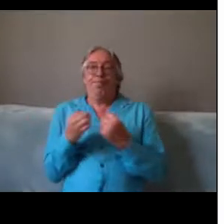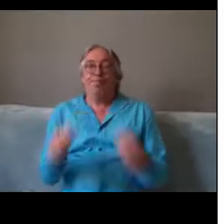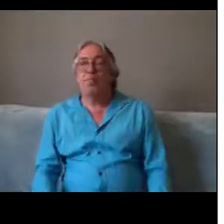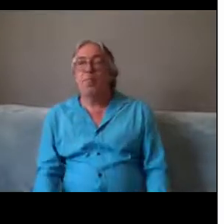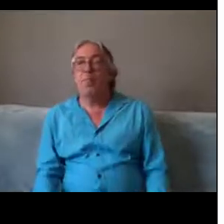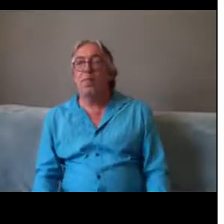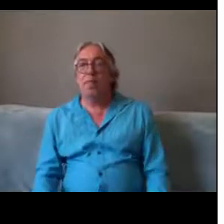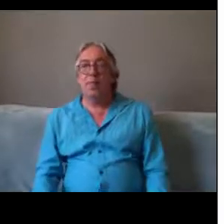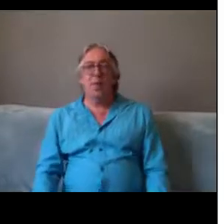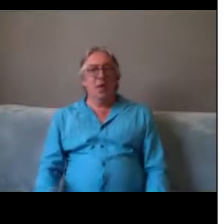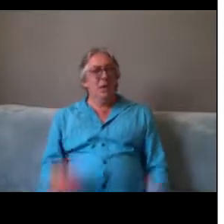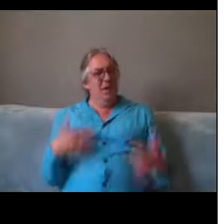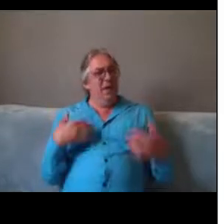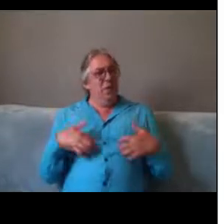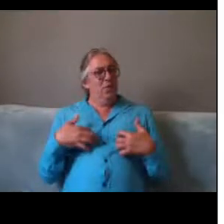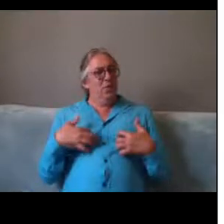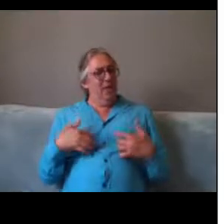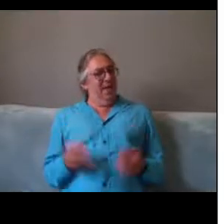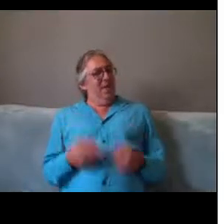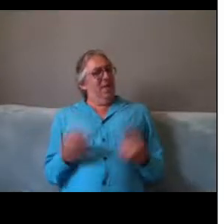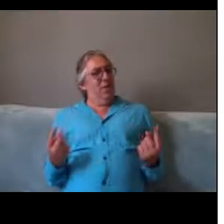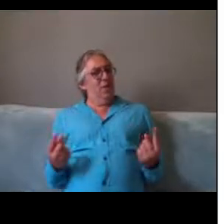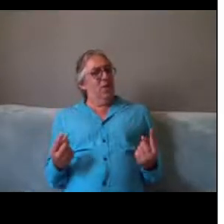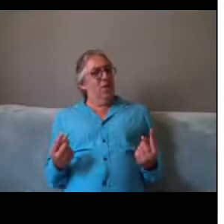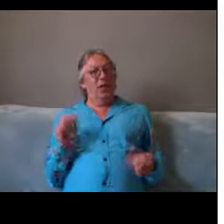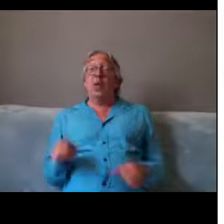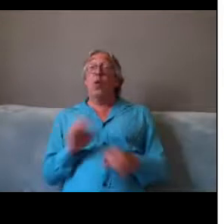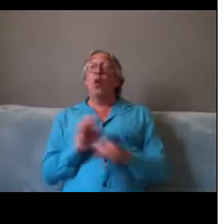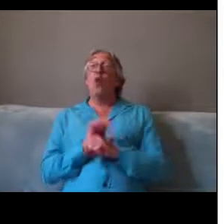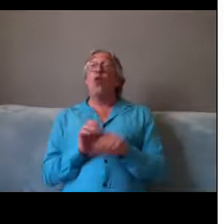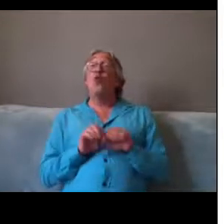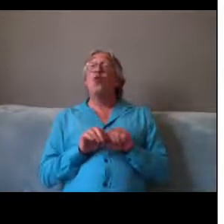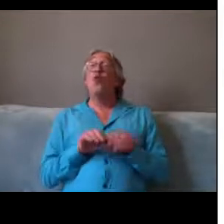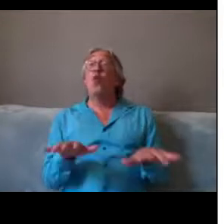and which costs are eligible and not and getting recognized